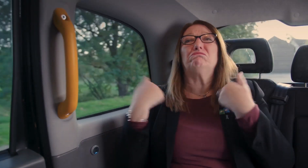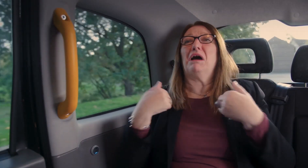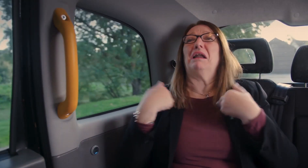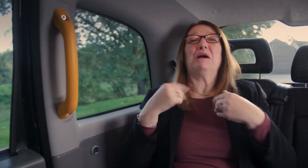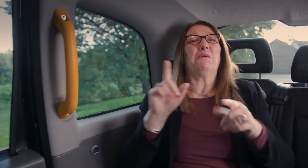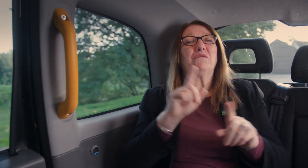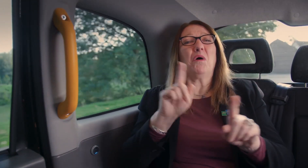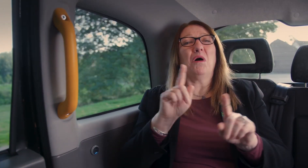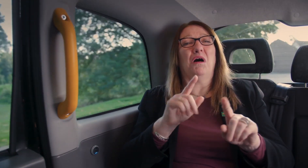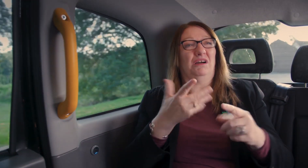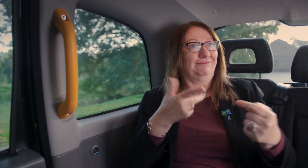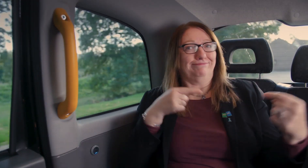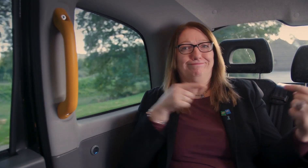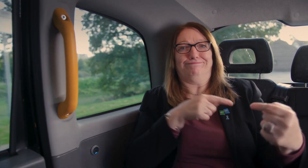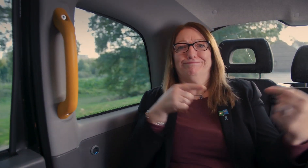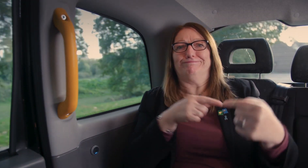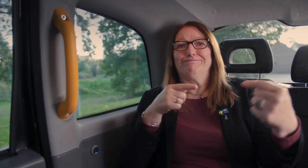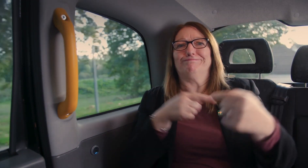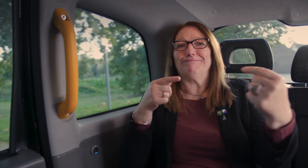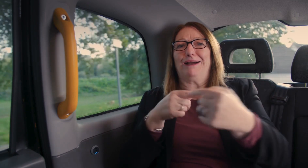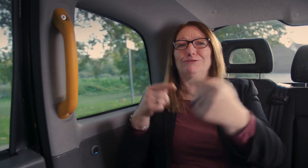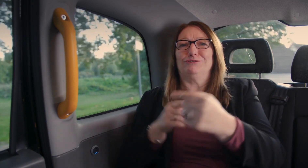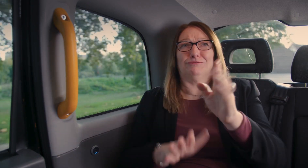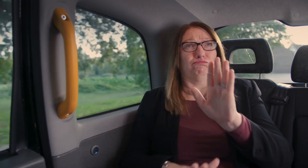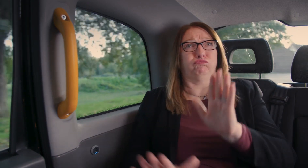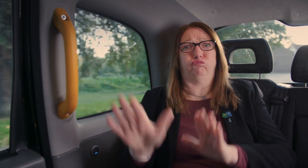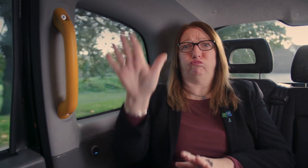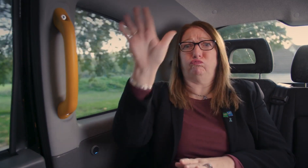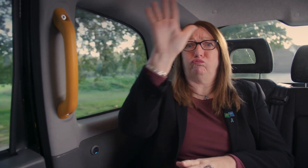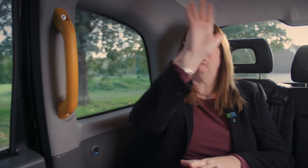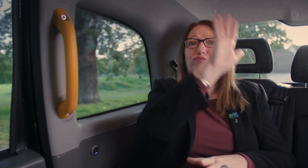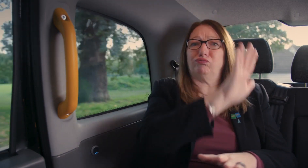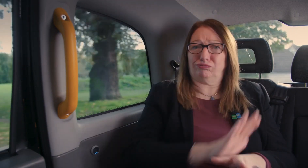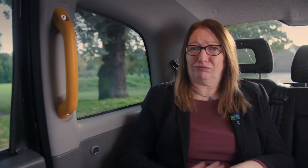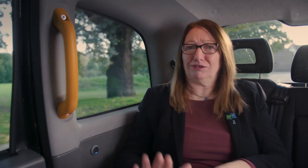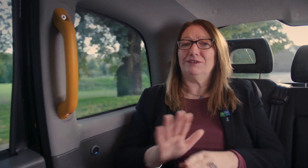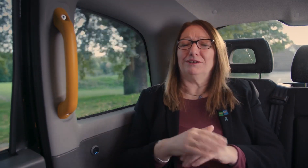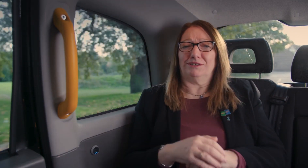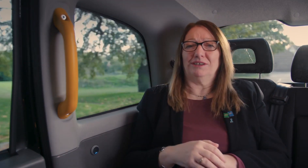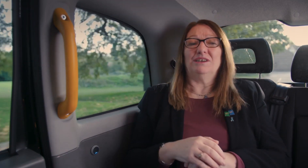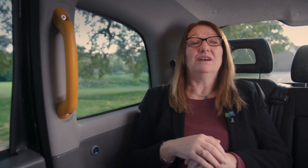We'd get ourselves ready for matches against teams from all over.